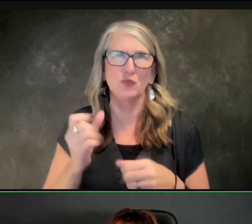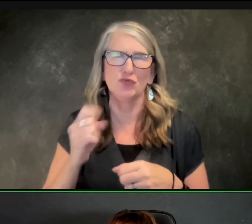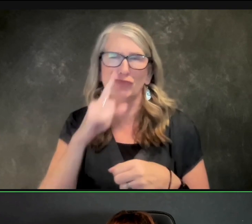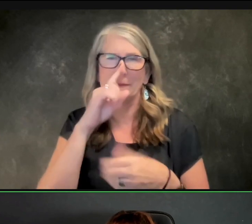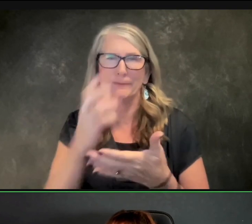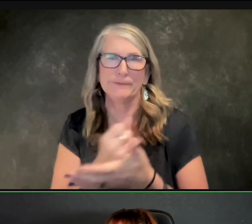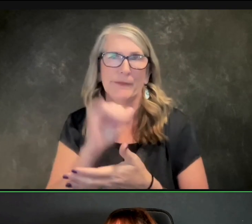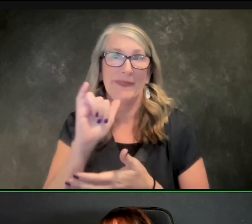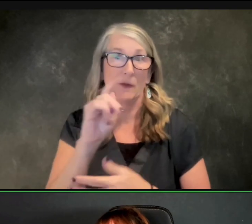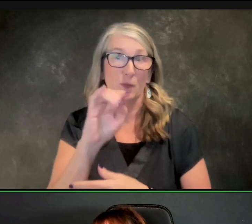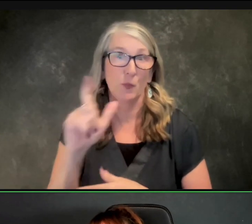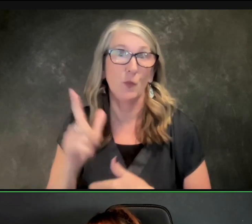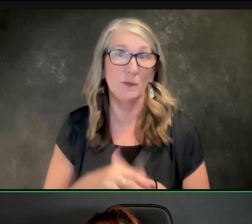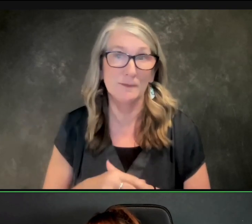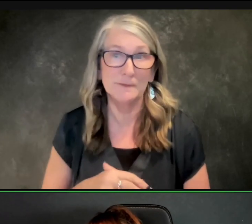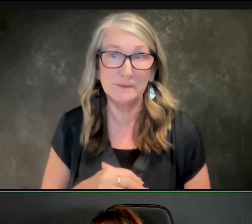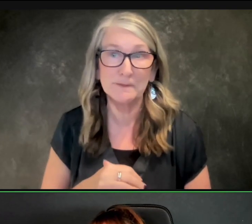for next time you have a study abroad student.